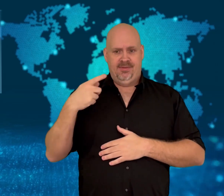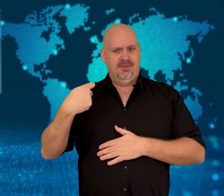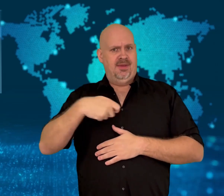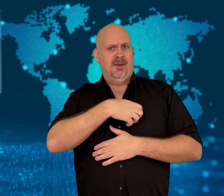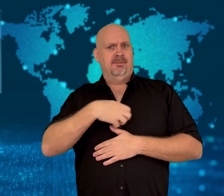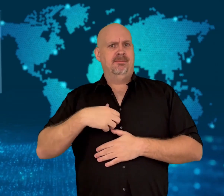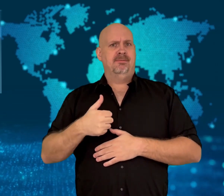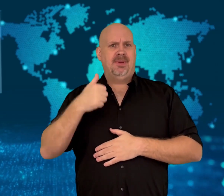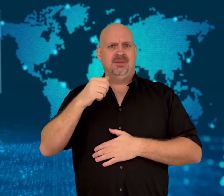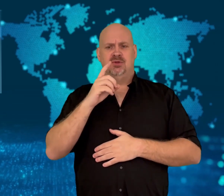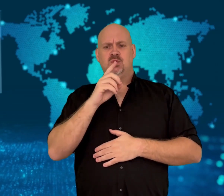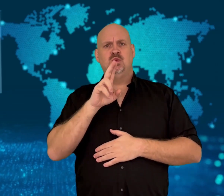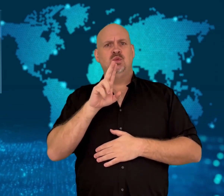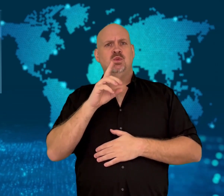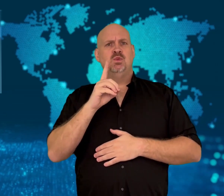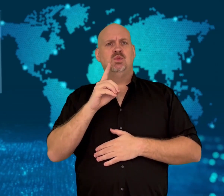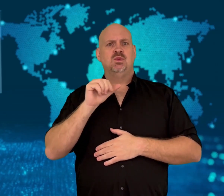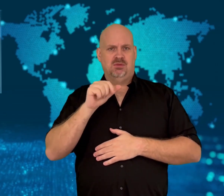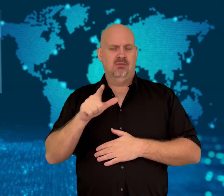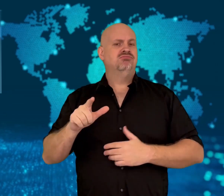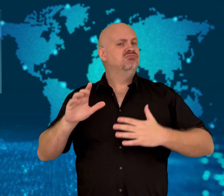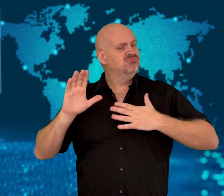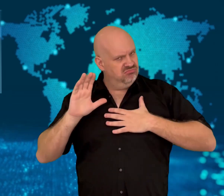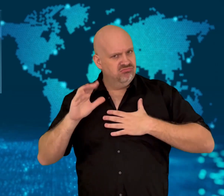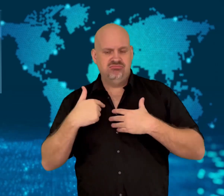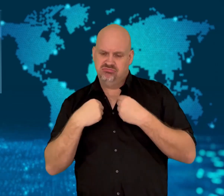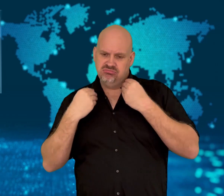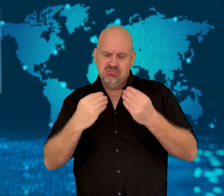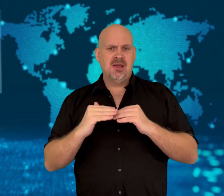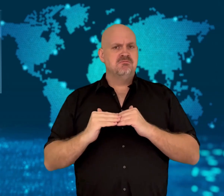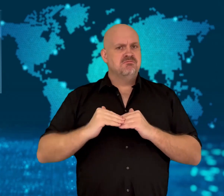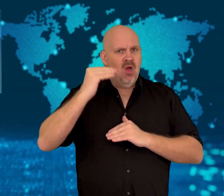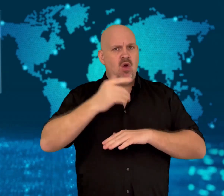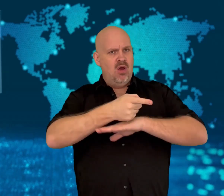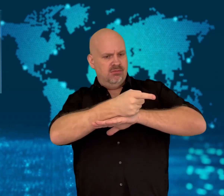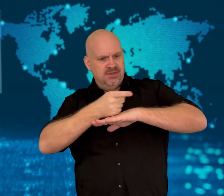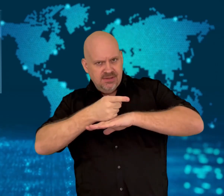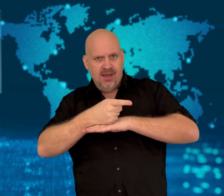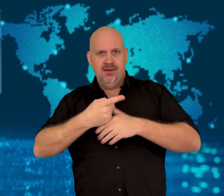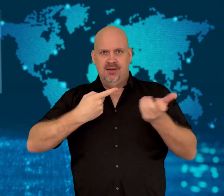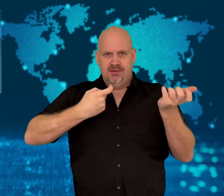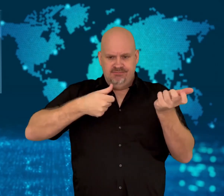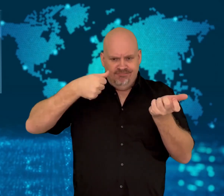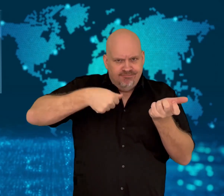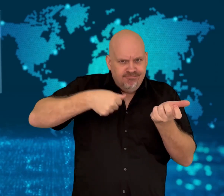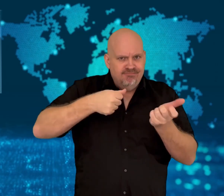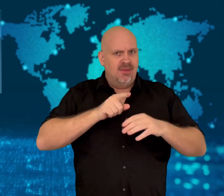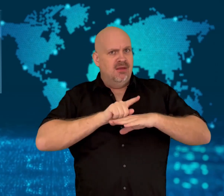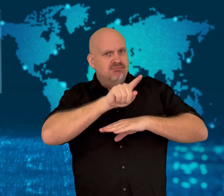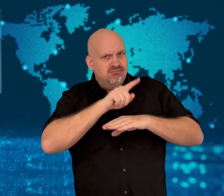Last month, Poland's President Duda pledged more tanks, ammo, and equipment.